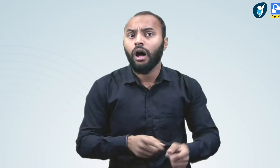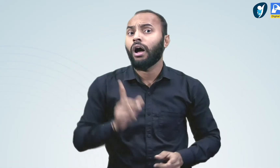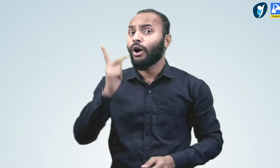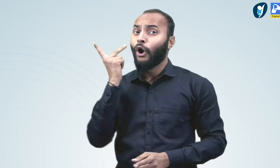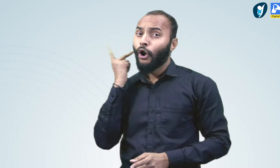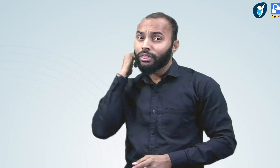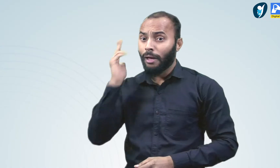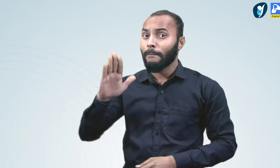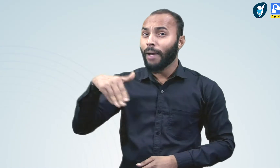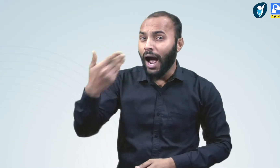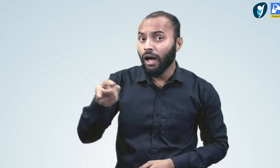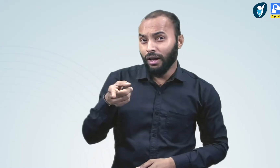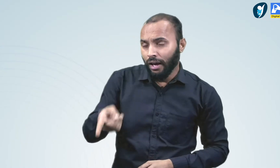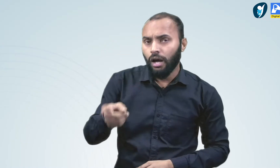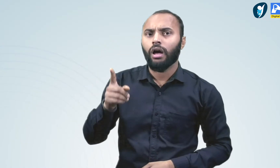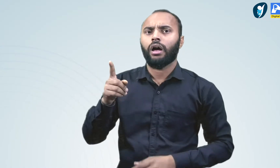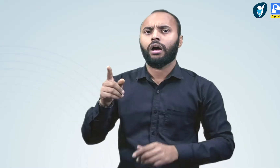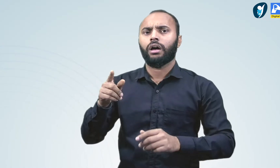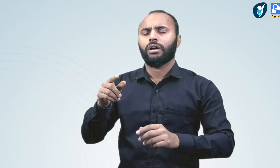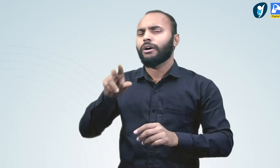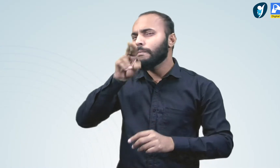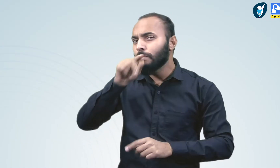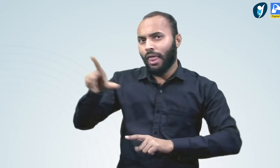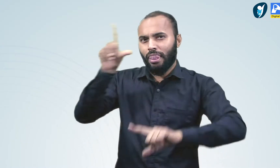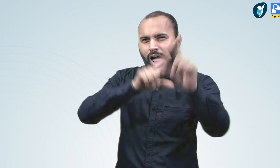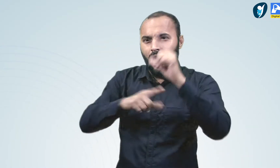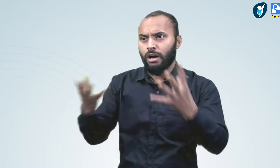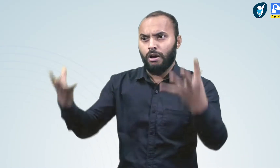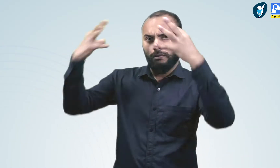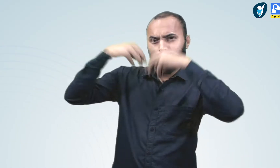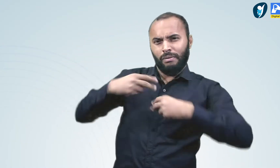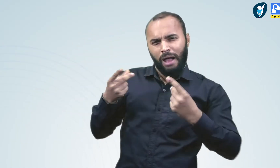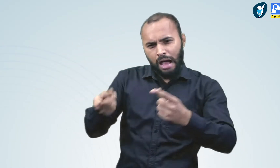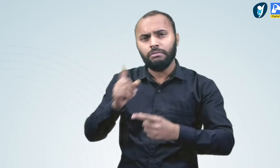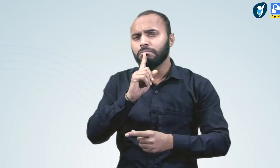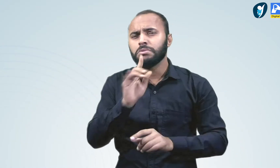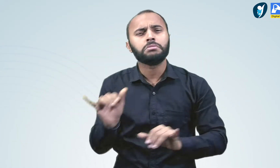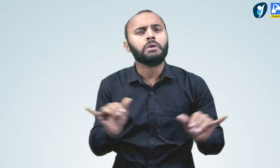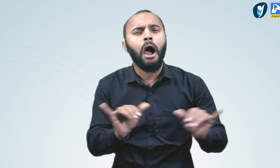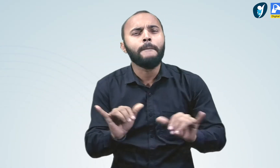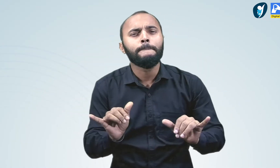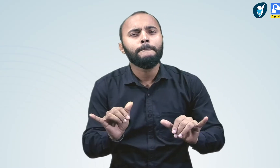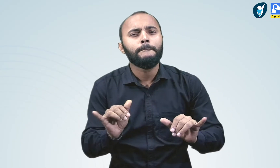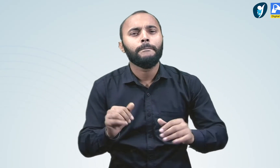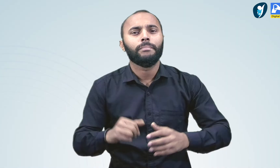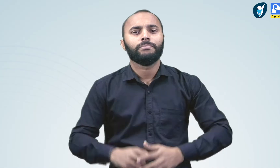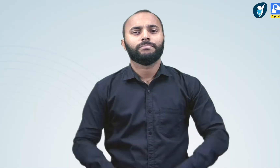Even After surgery, they acquired spoken language at the same pace.